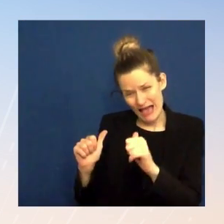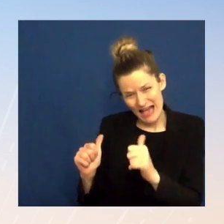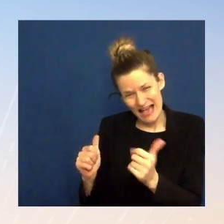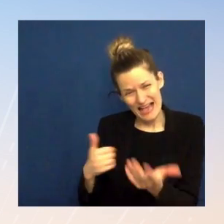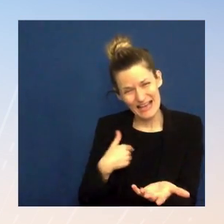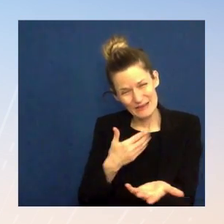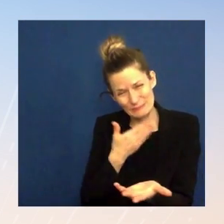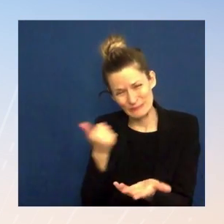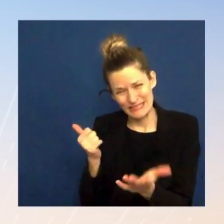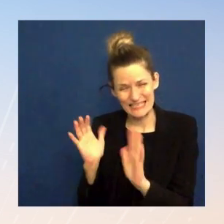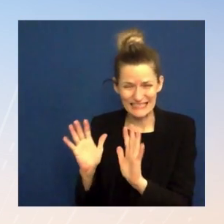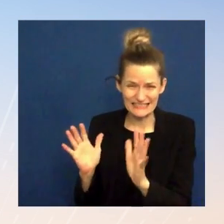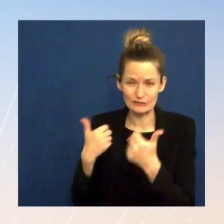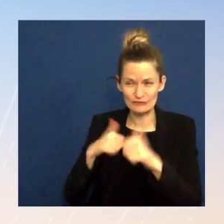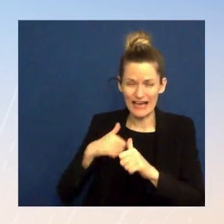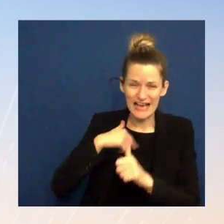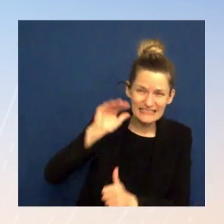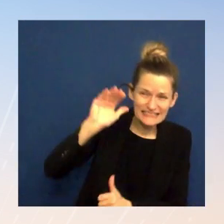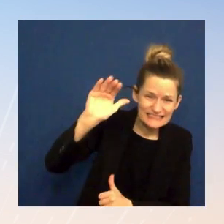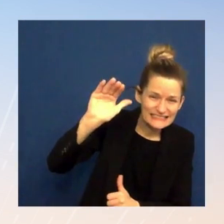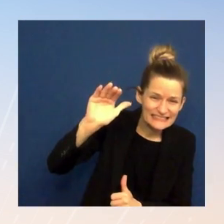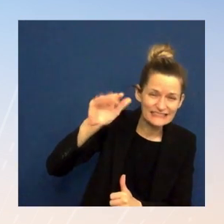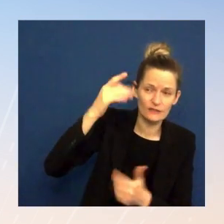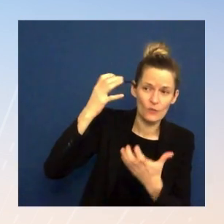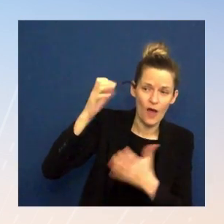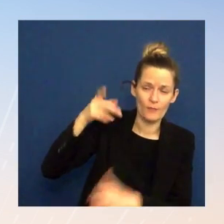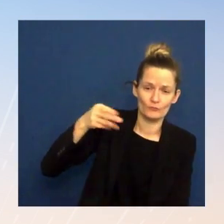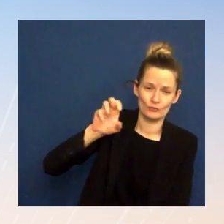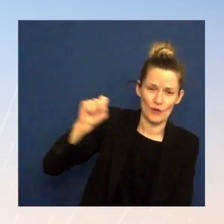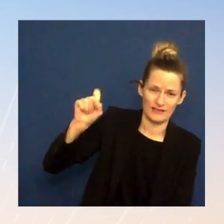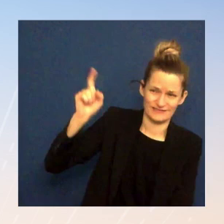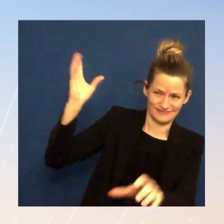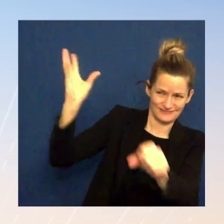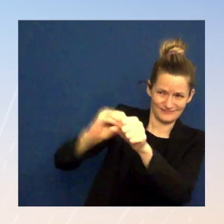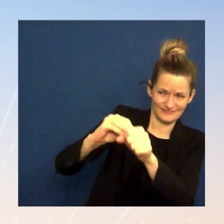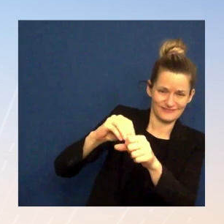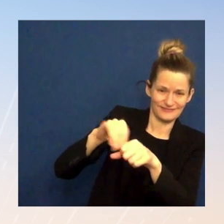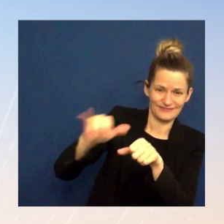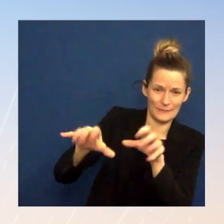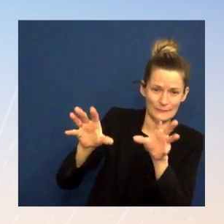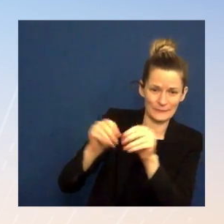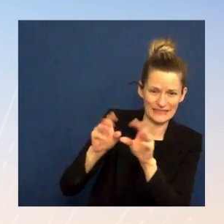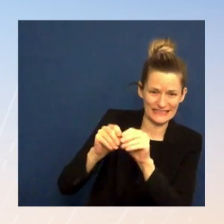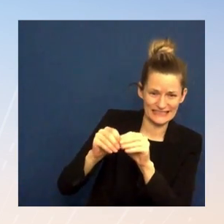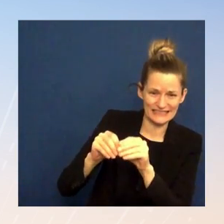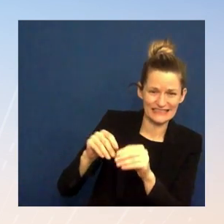for access for the press pool and for press when the President visits the Vatican.